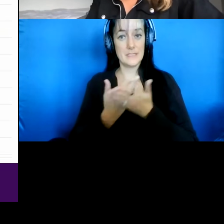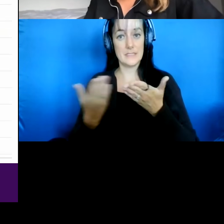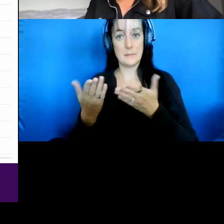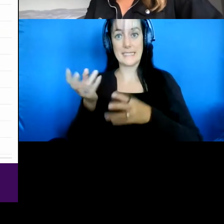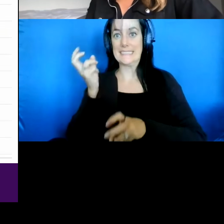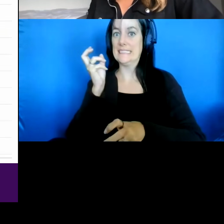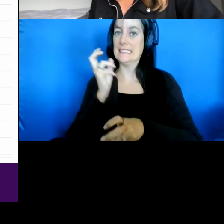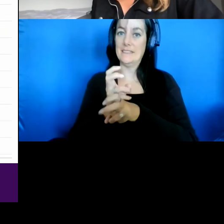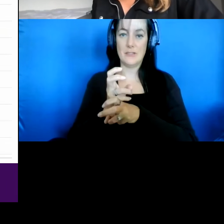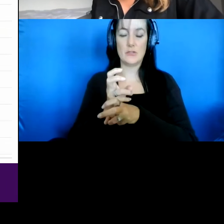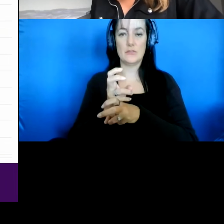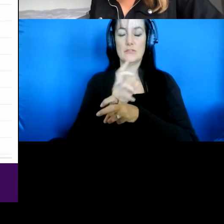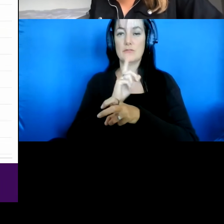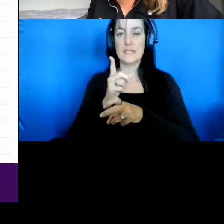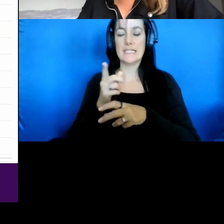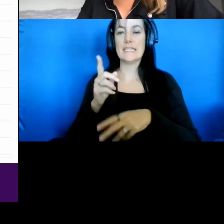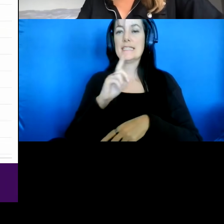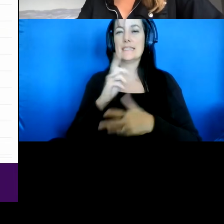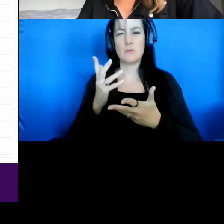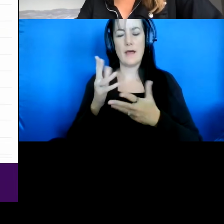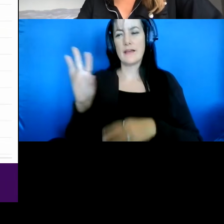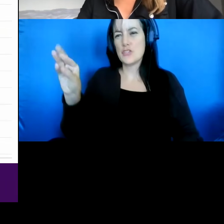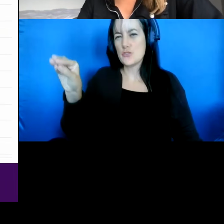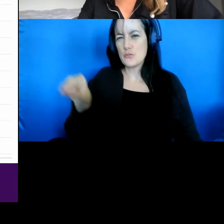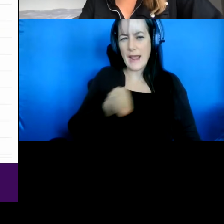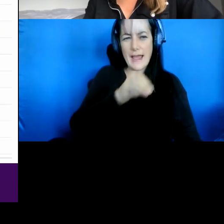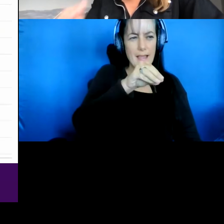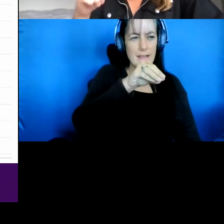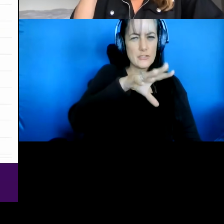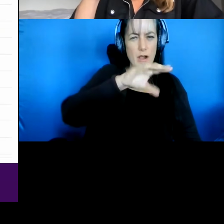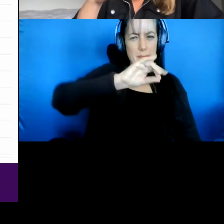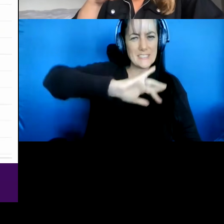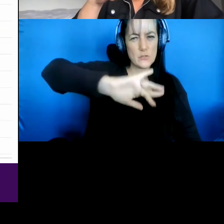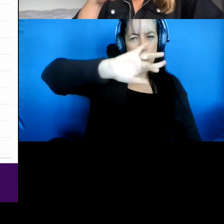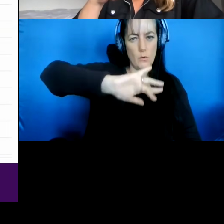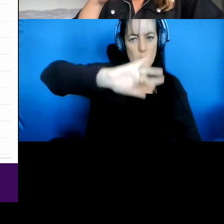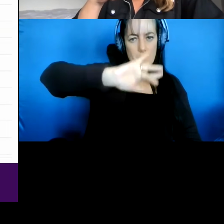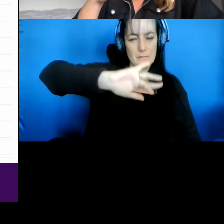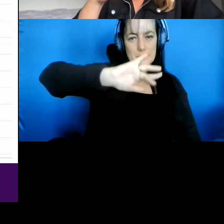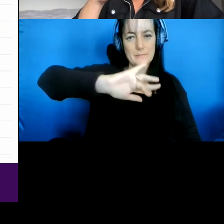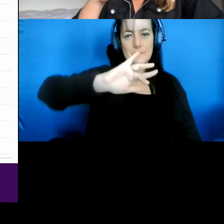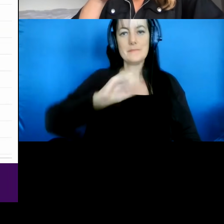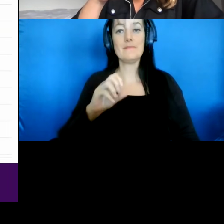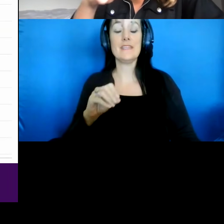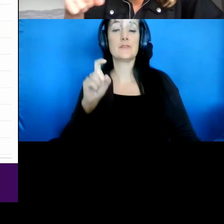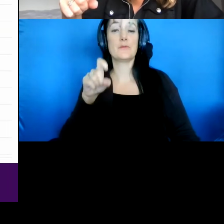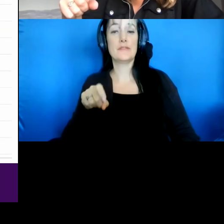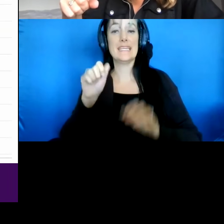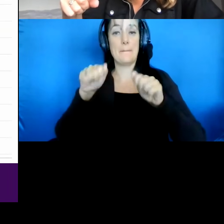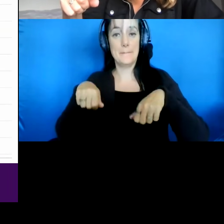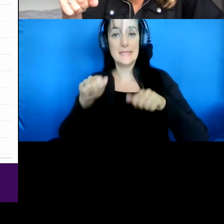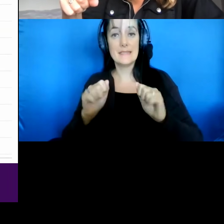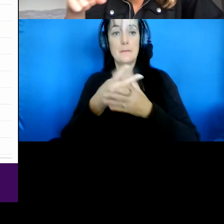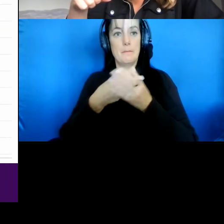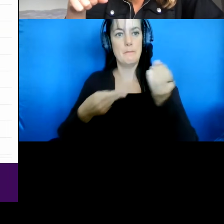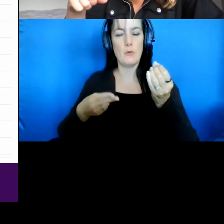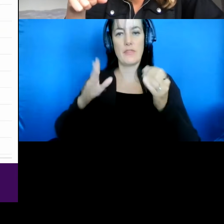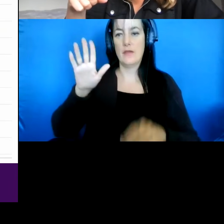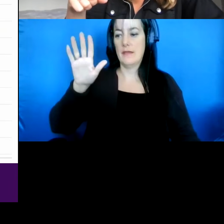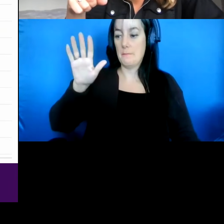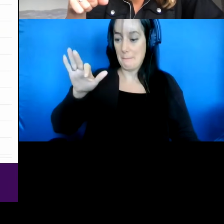requires the user to both hold down the mouse, and to drag the mouse, at the same